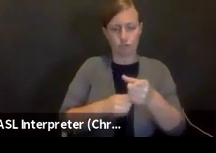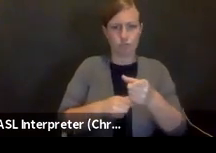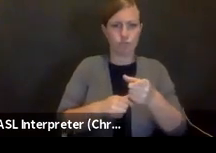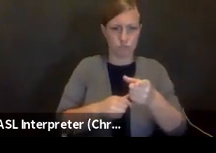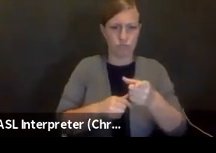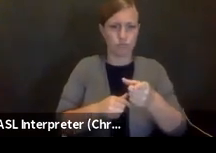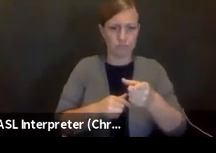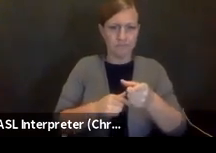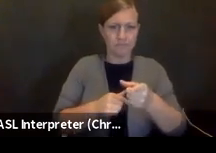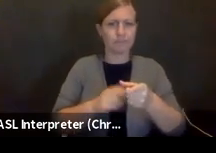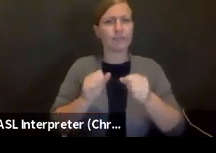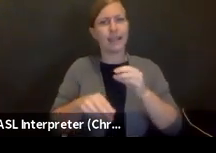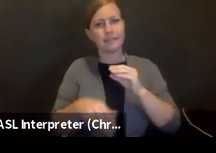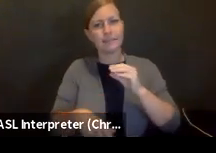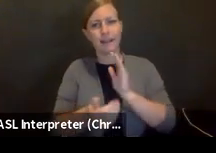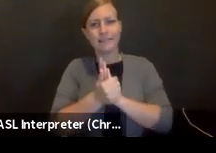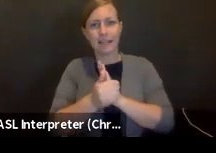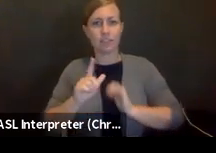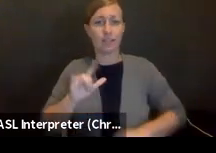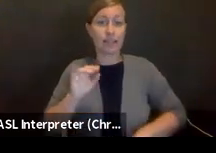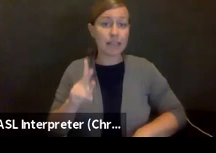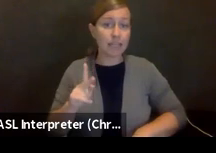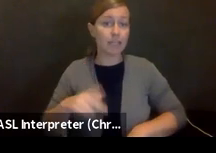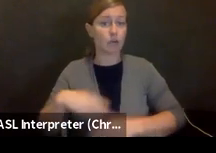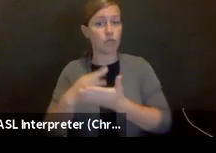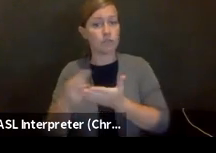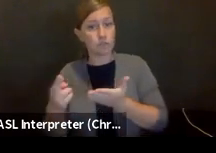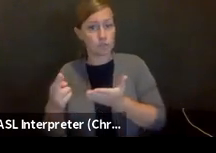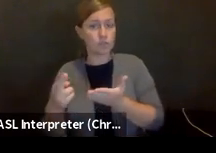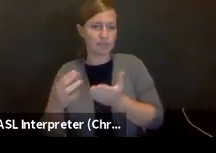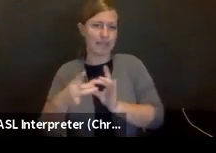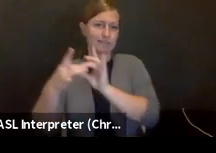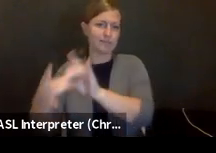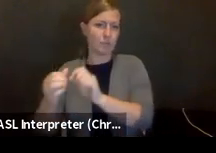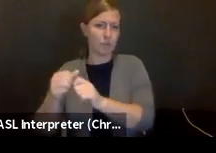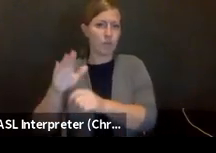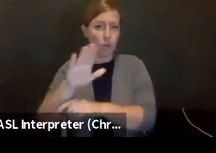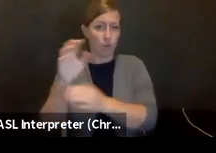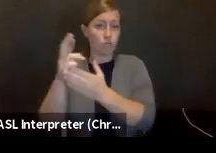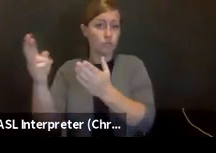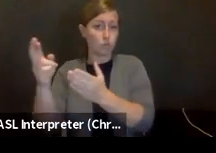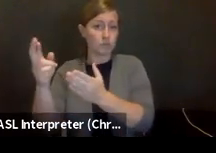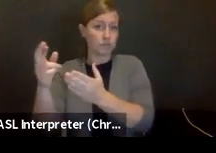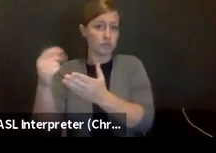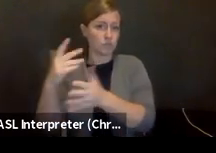ESD 189 - Amy Colburn: I can attach a link resource. So that goes over to your resources that we kind of dabbled in a little bit earlier.